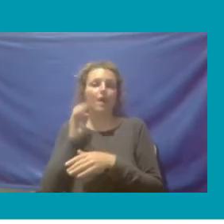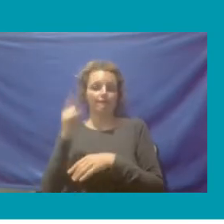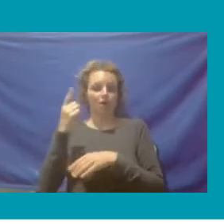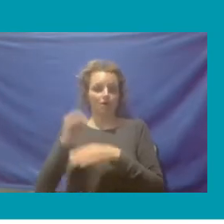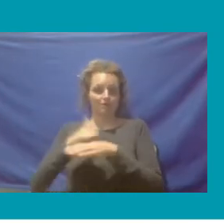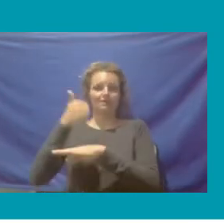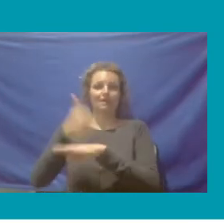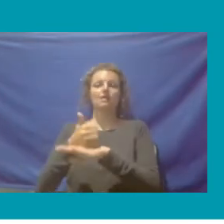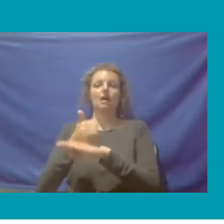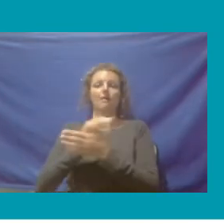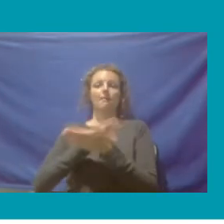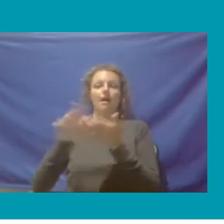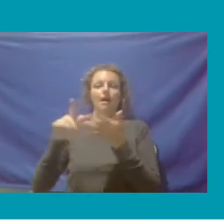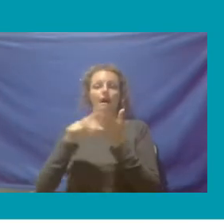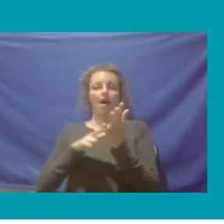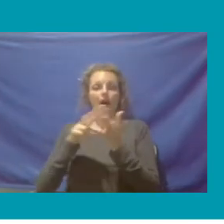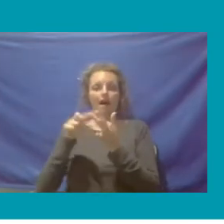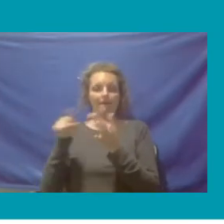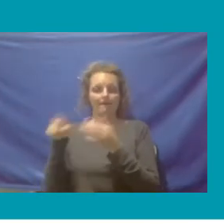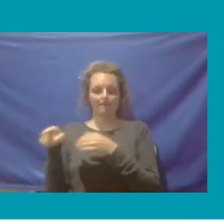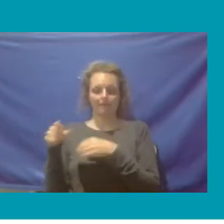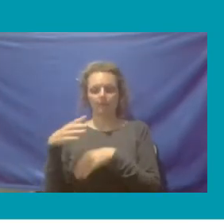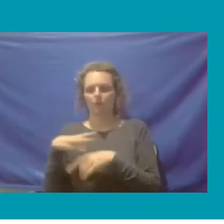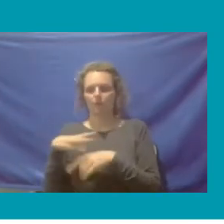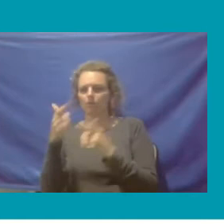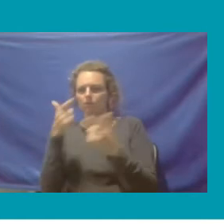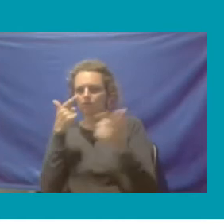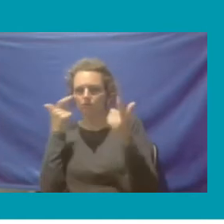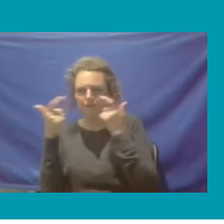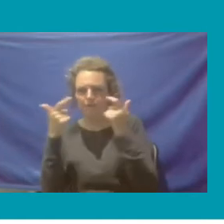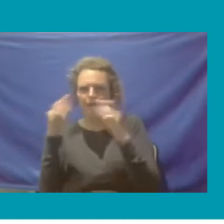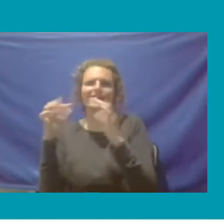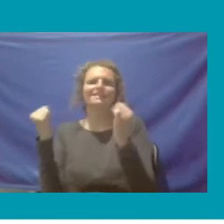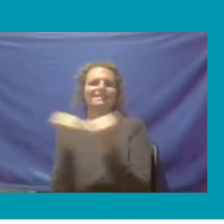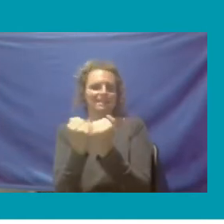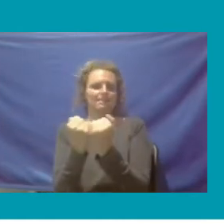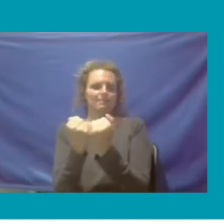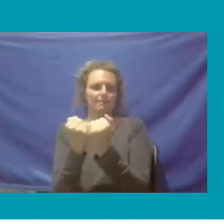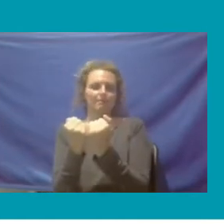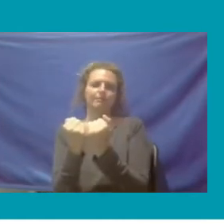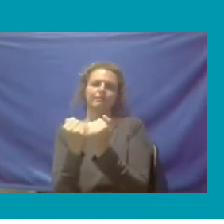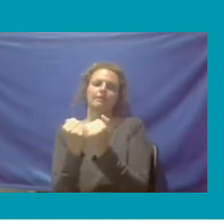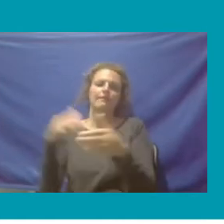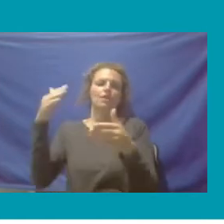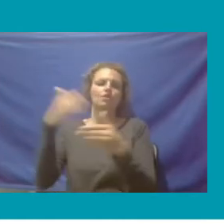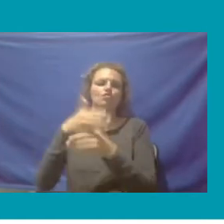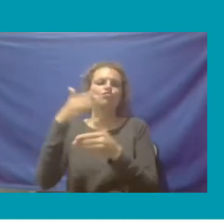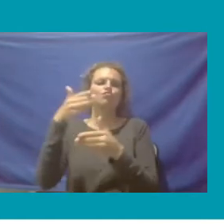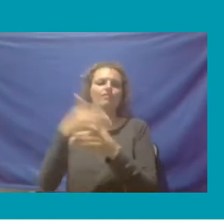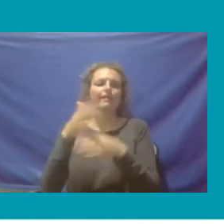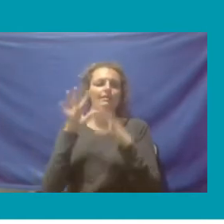we wanted to find a whole team of careers coaches who were. Highly professional, highly qualified, highly competent careers